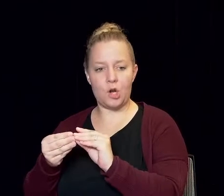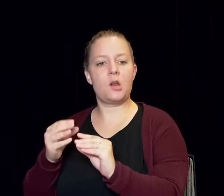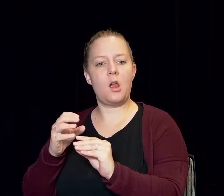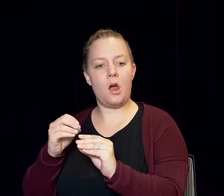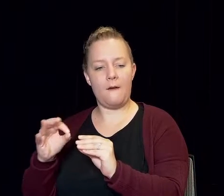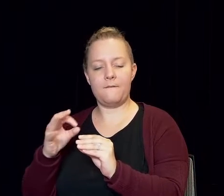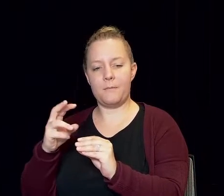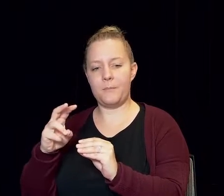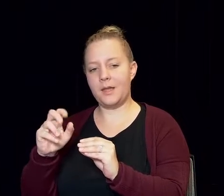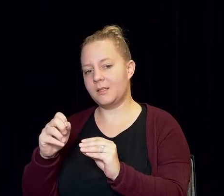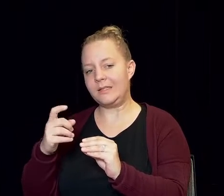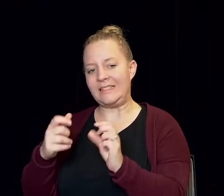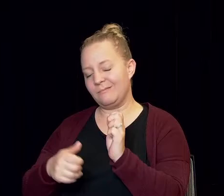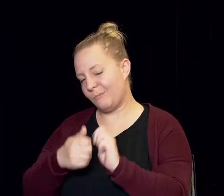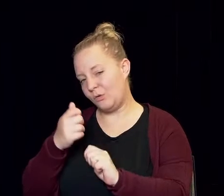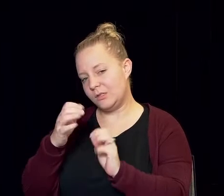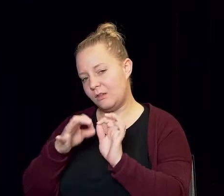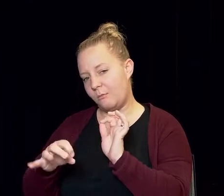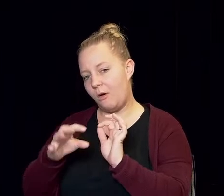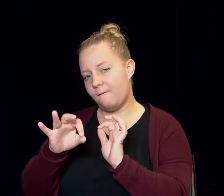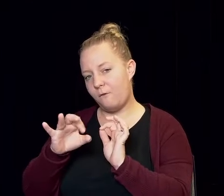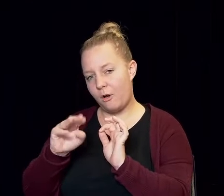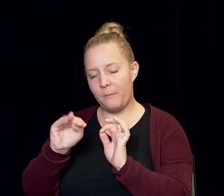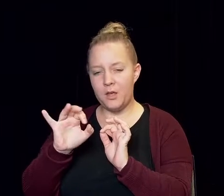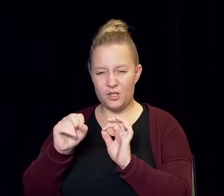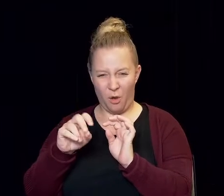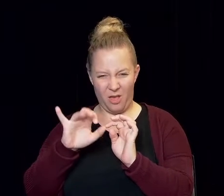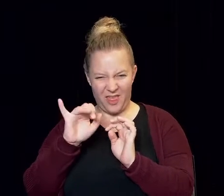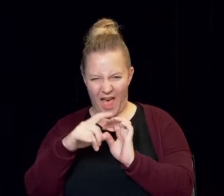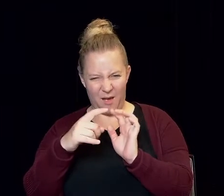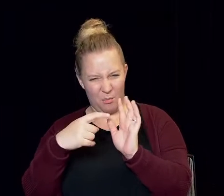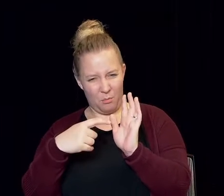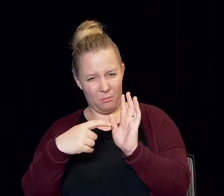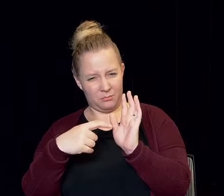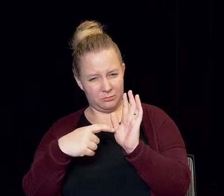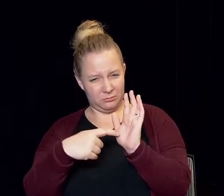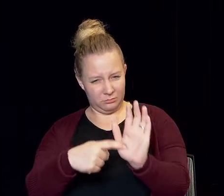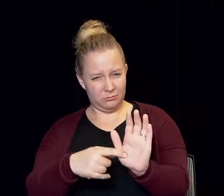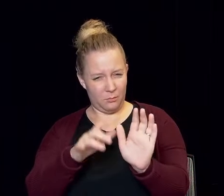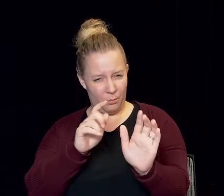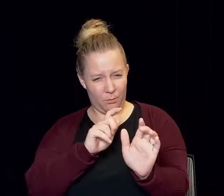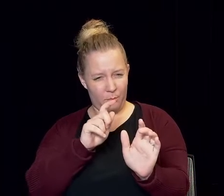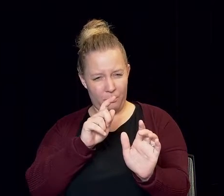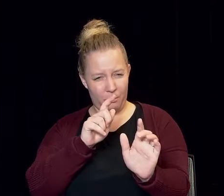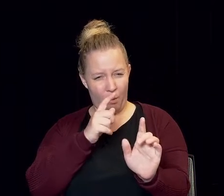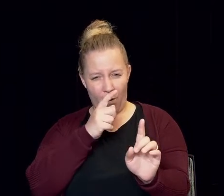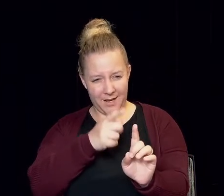So, taking a look at just this point right here, this is the point number of pieces is going to